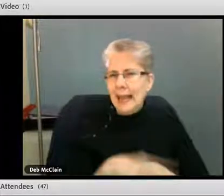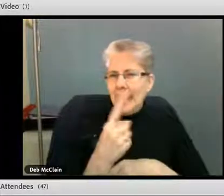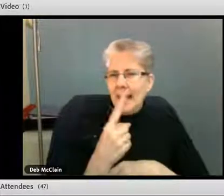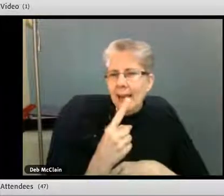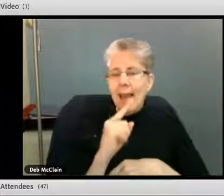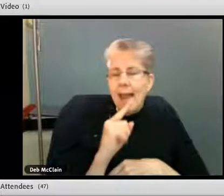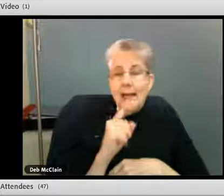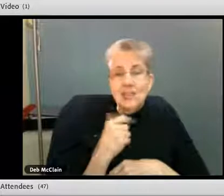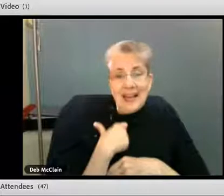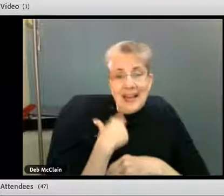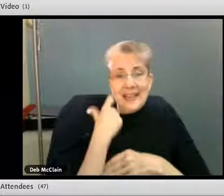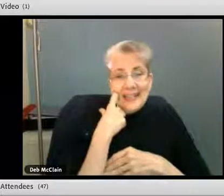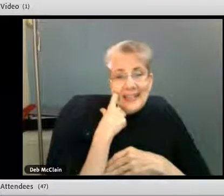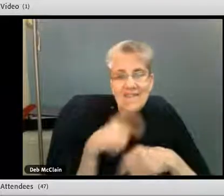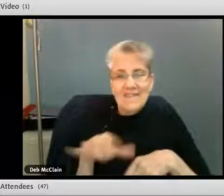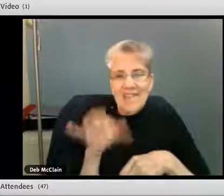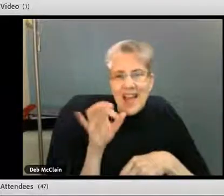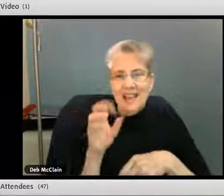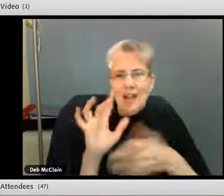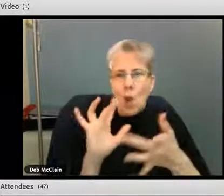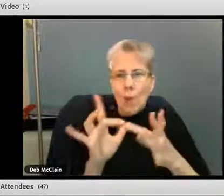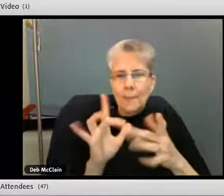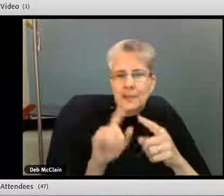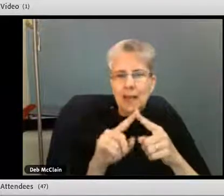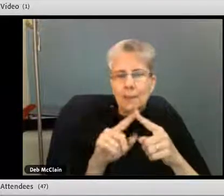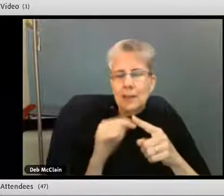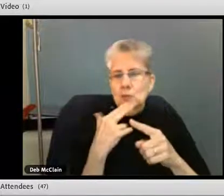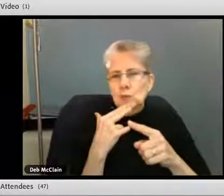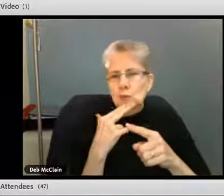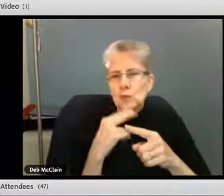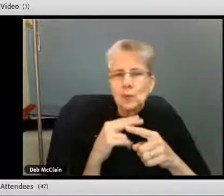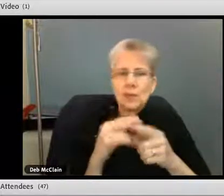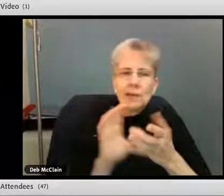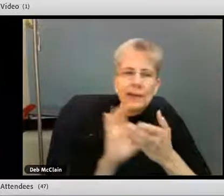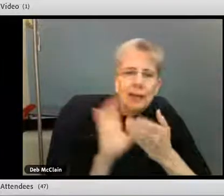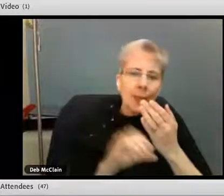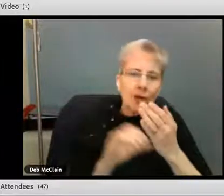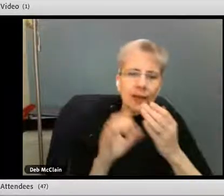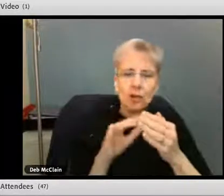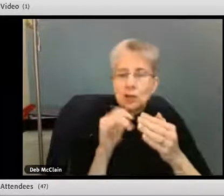But you guys all have Chase Calendar, probably, so you don't need it. There's all of these holidays.